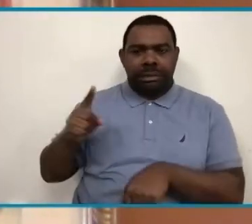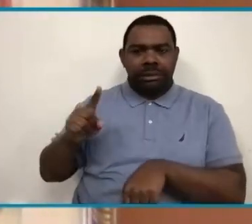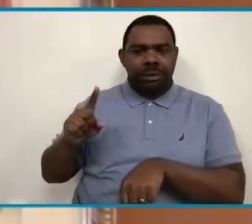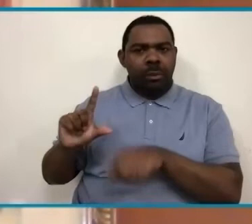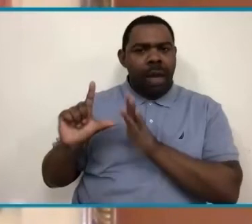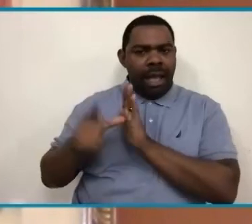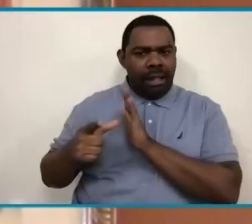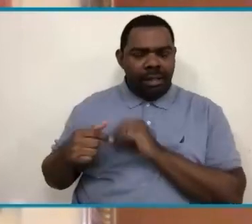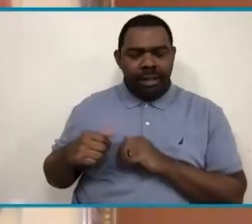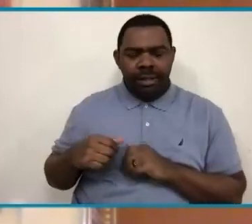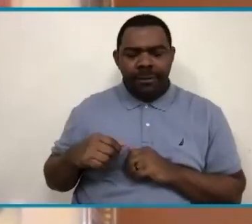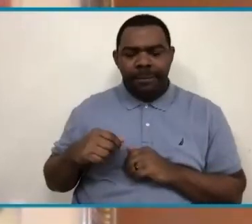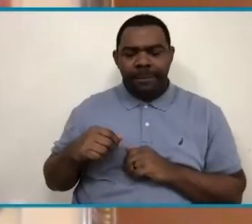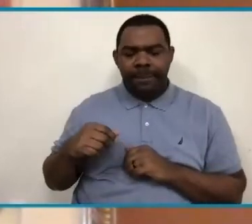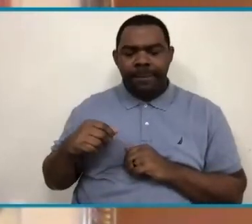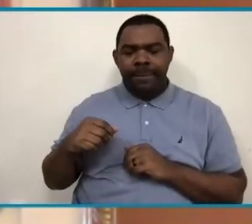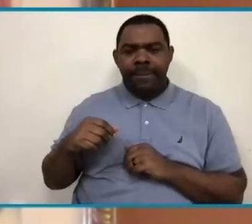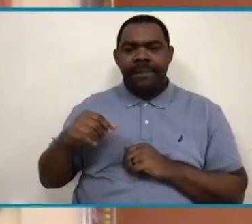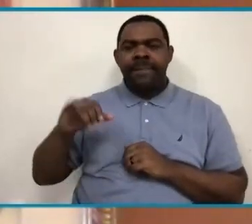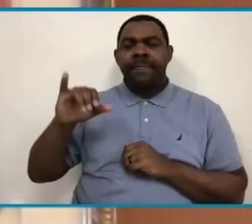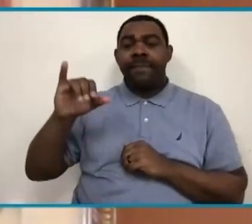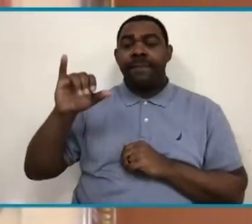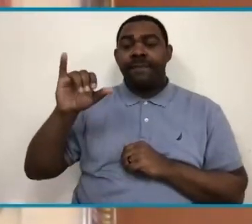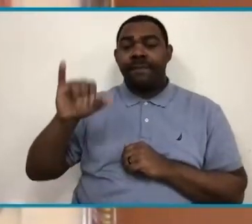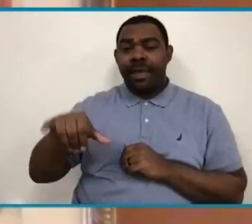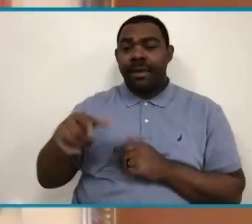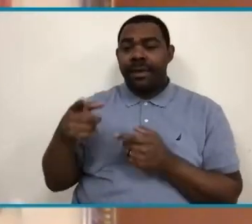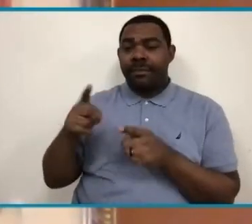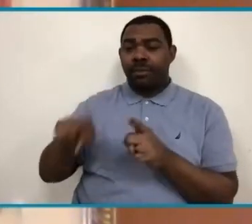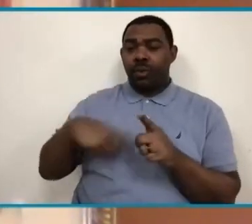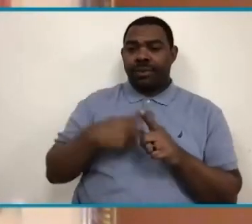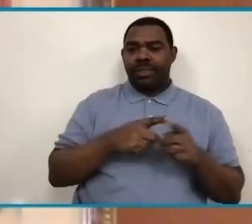will be done both at the beginning and at the end of the intervention.